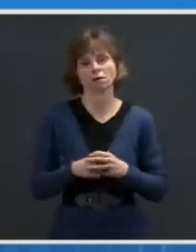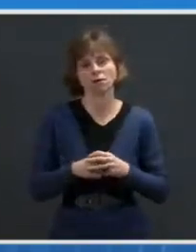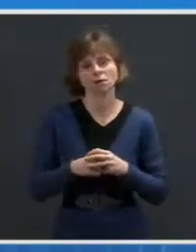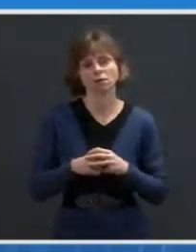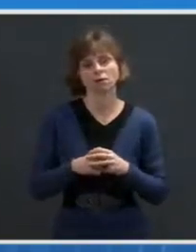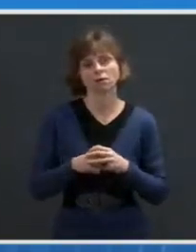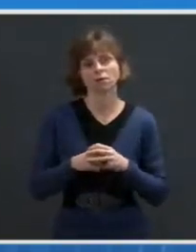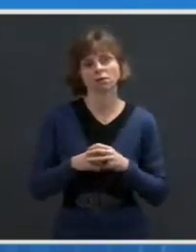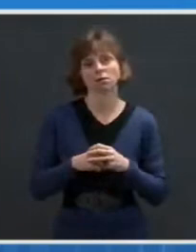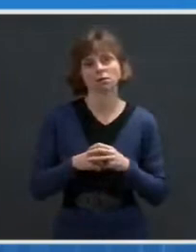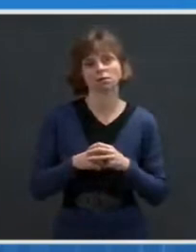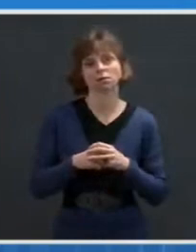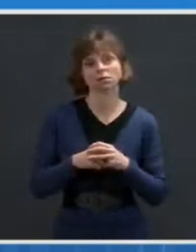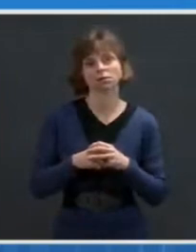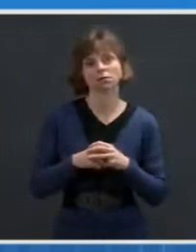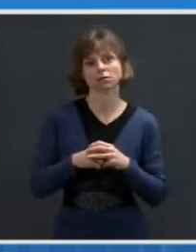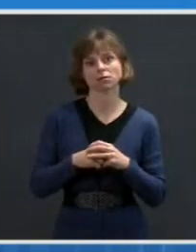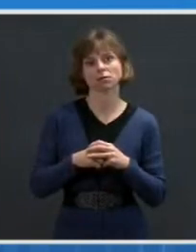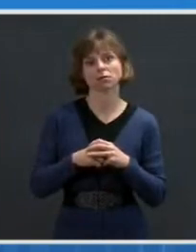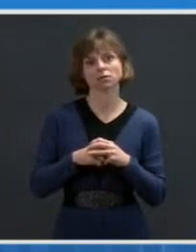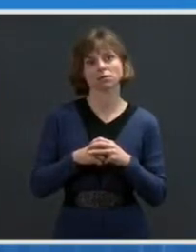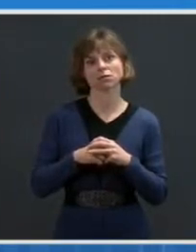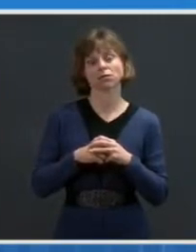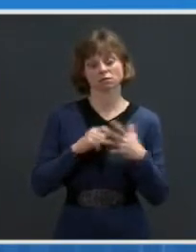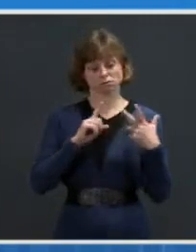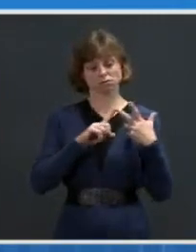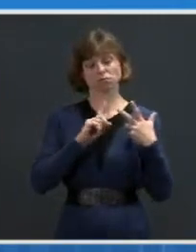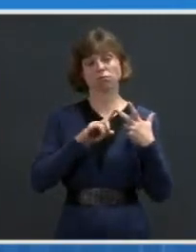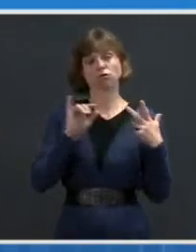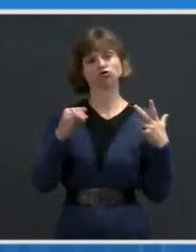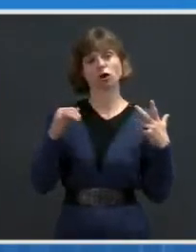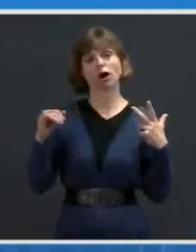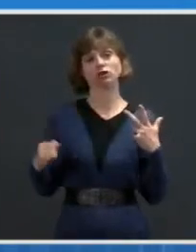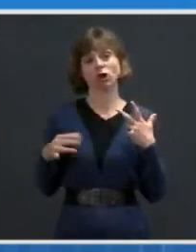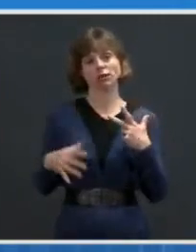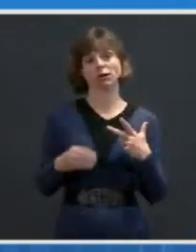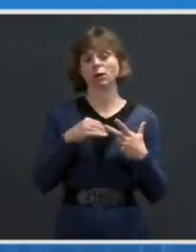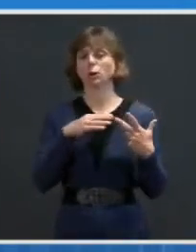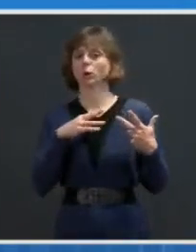RECOMMENDED VACCINES AND THEY ENCOURAGE PEOPLE TO RECEIVE THE EARLIEST VACCINE AVAILABLE TO